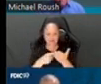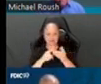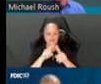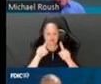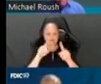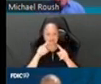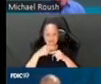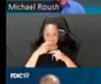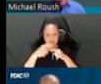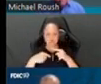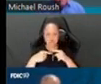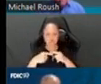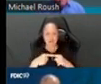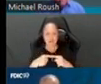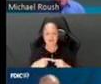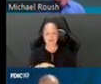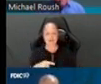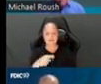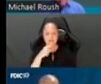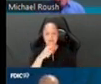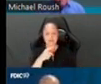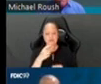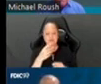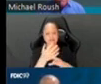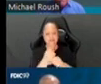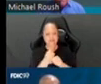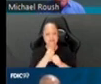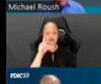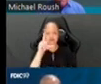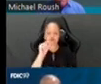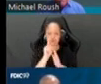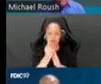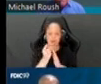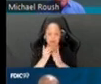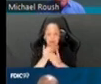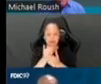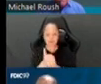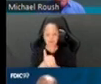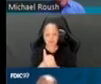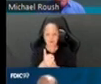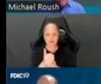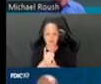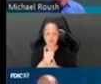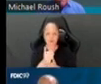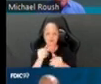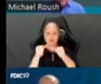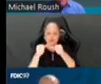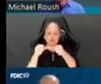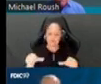I went over. It tells you it takes 20 minutes to go through the deposit products and savings.